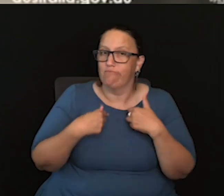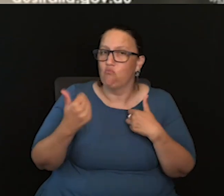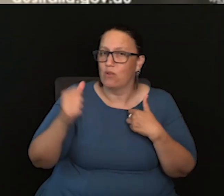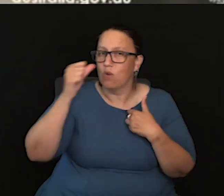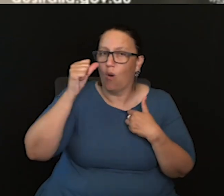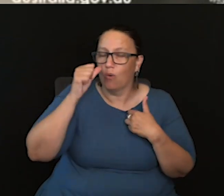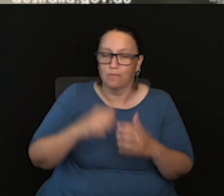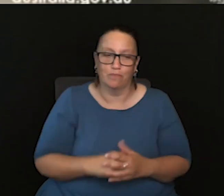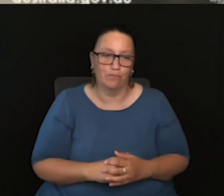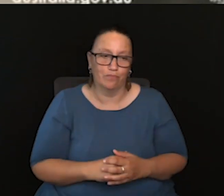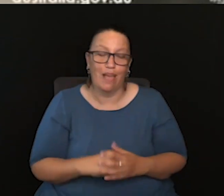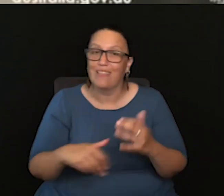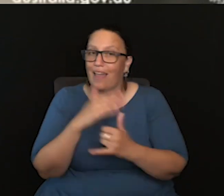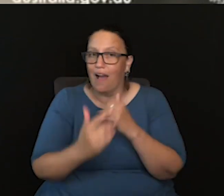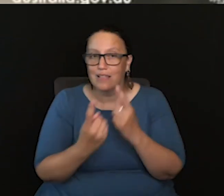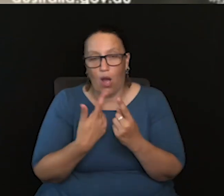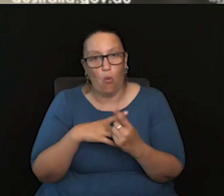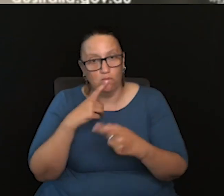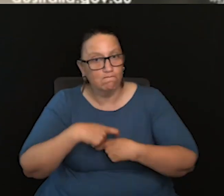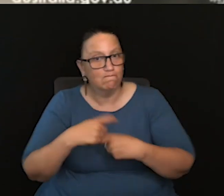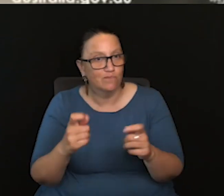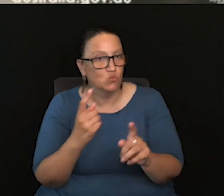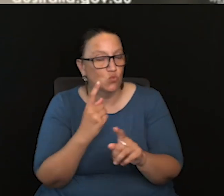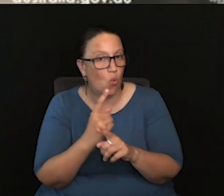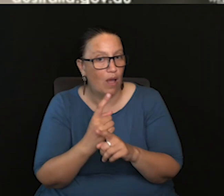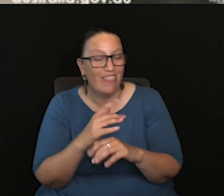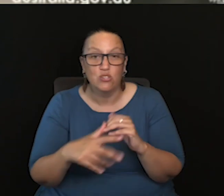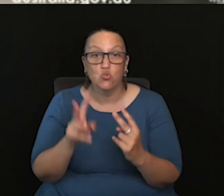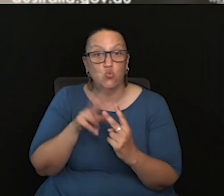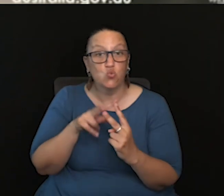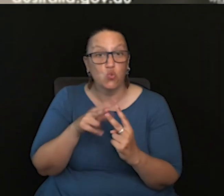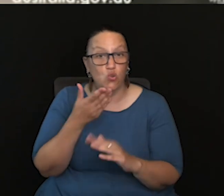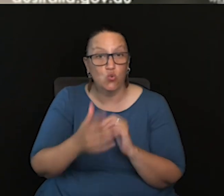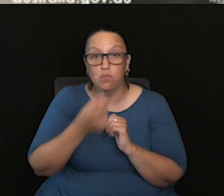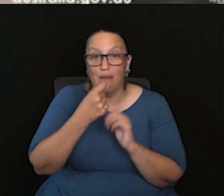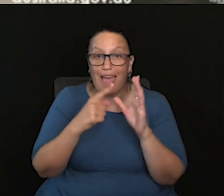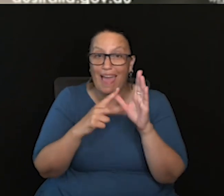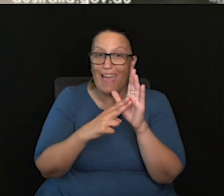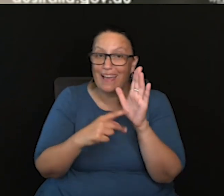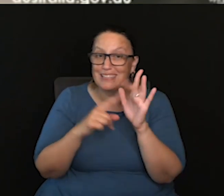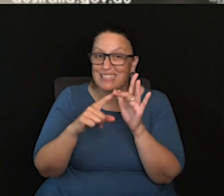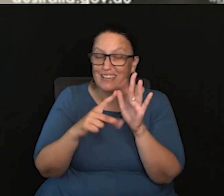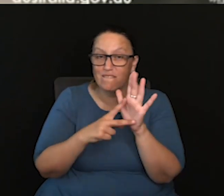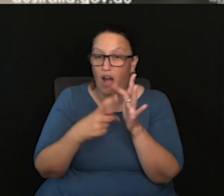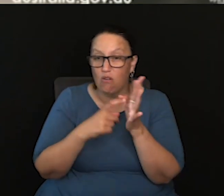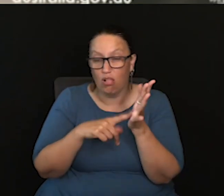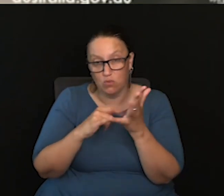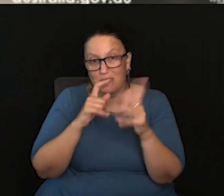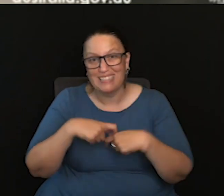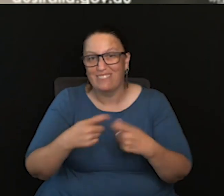to just discuss the fact that the first of the treatments, Paxlovid and molnupiravir, will be made available to the states to assist with vulnerable groups